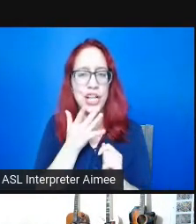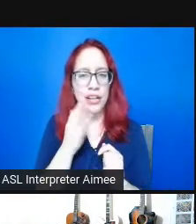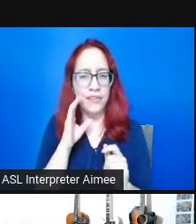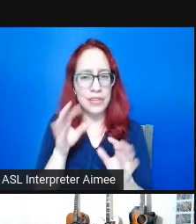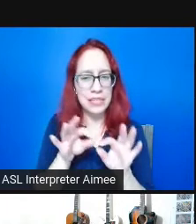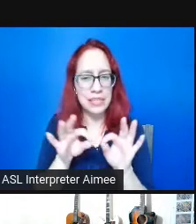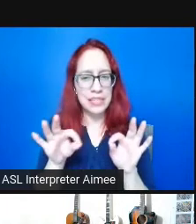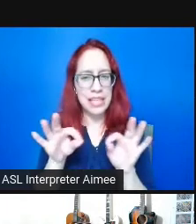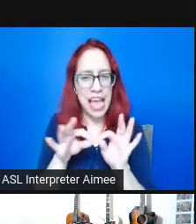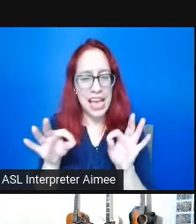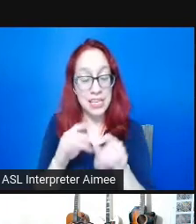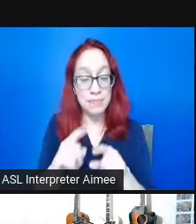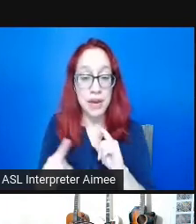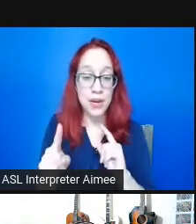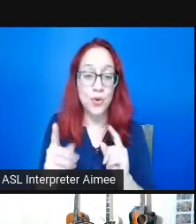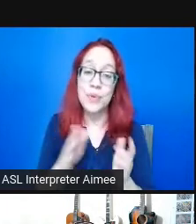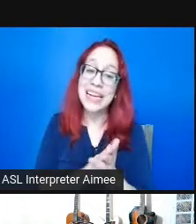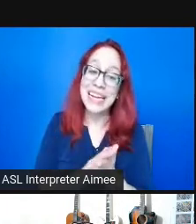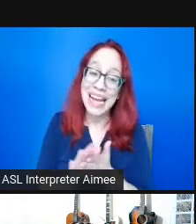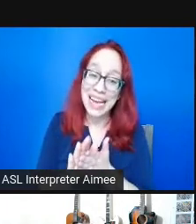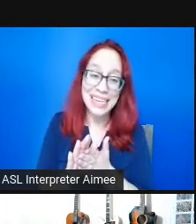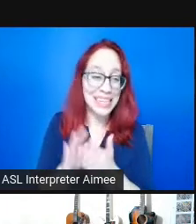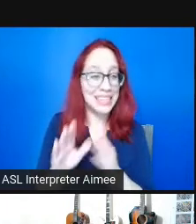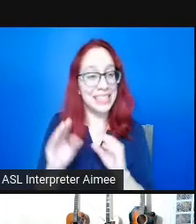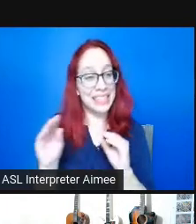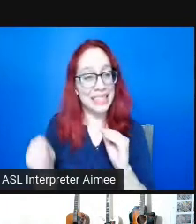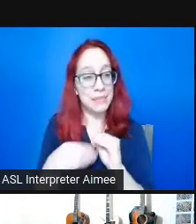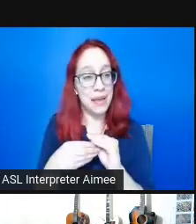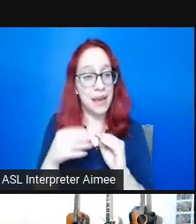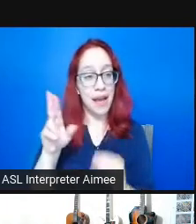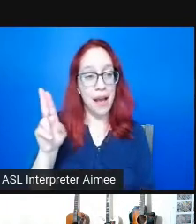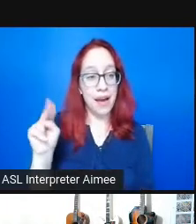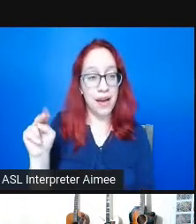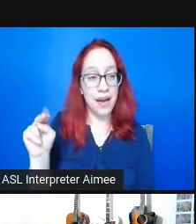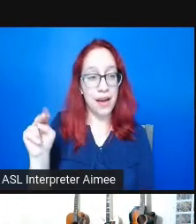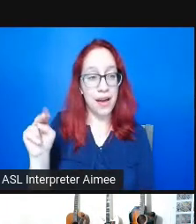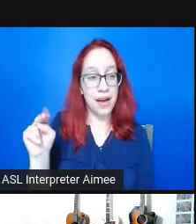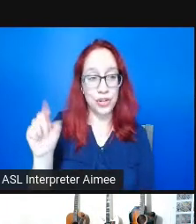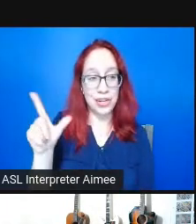It would be nice to be able to put some kind of underlay under there. I've got these links here.